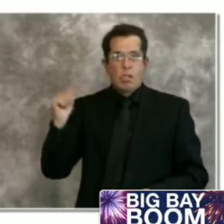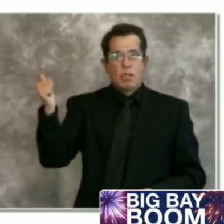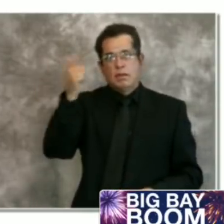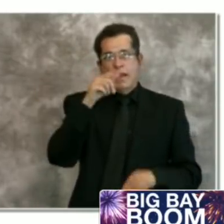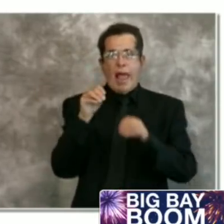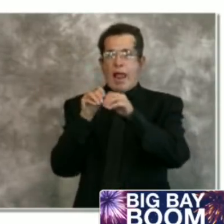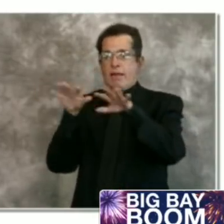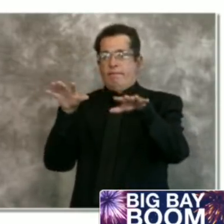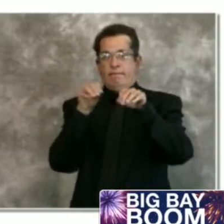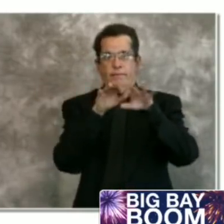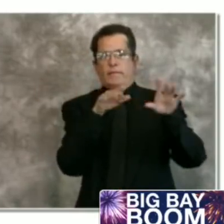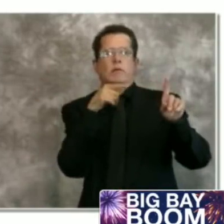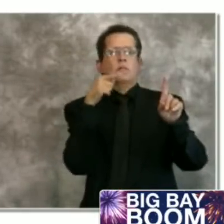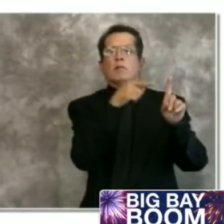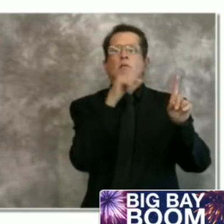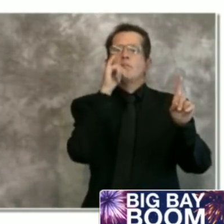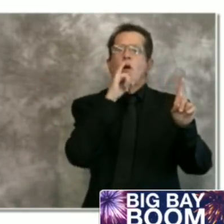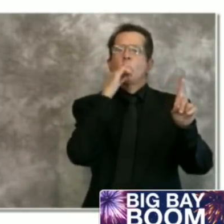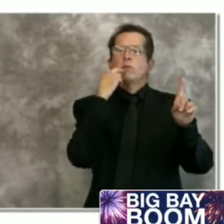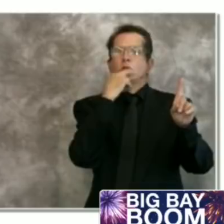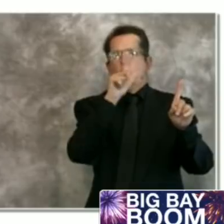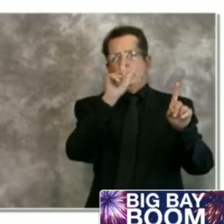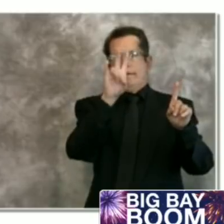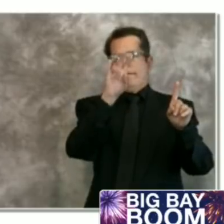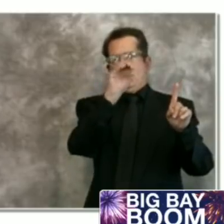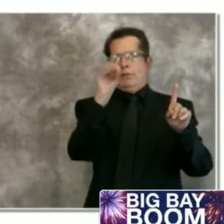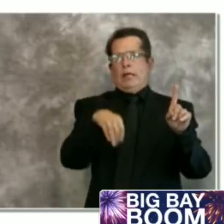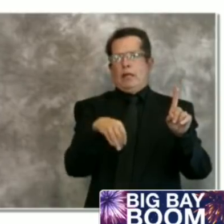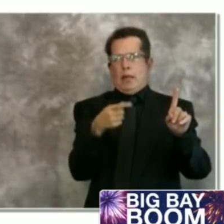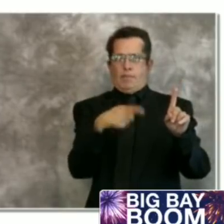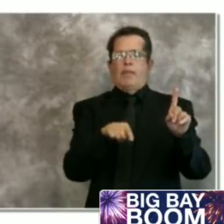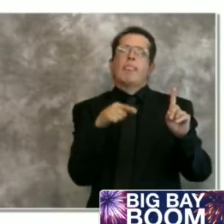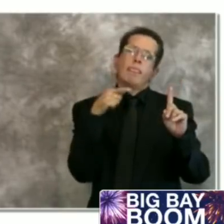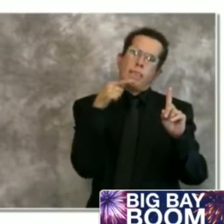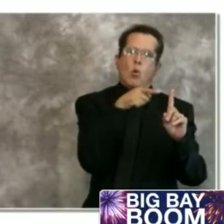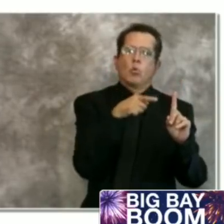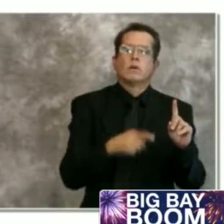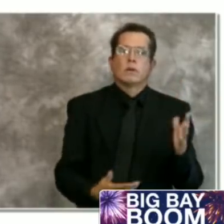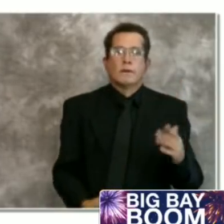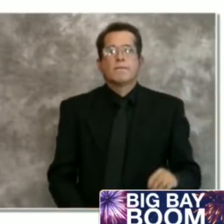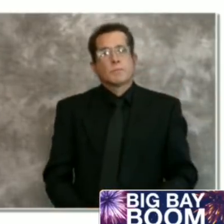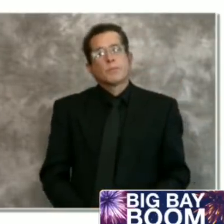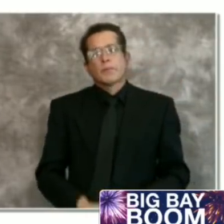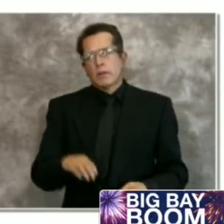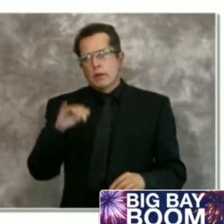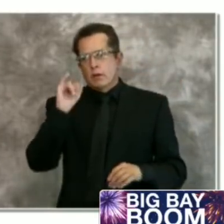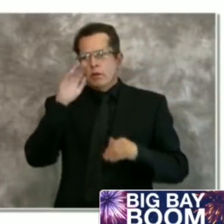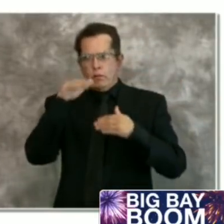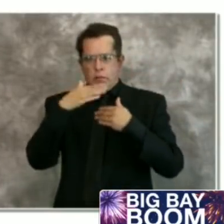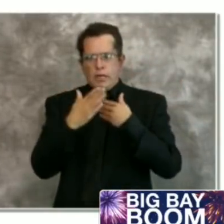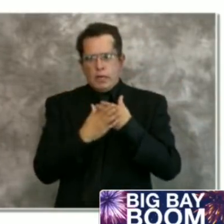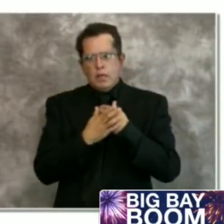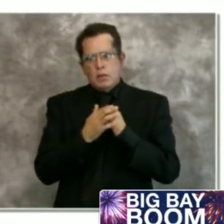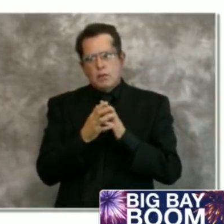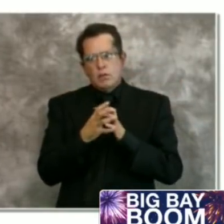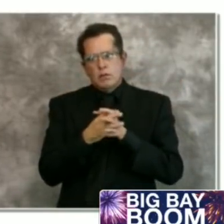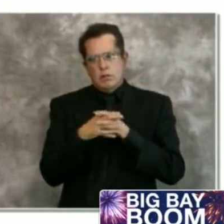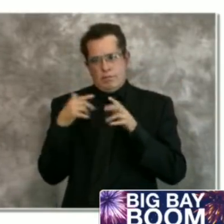ACTUALLY AND A RESTAURANT BUYS REPRESENT. 27% OF ALL OF THE